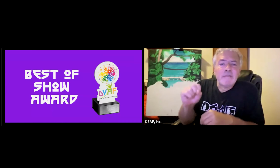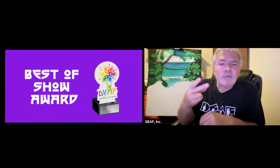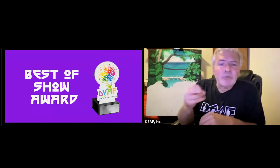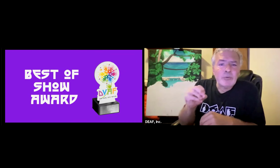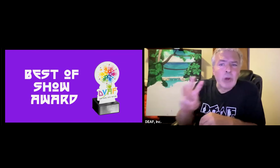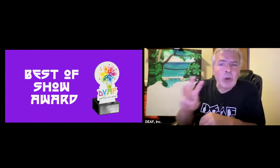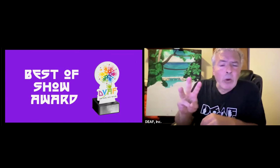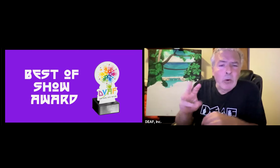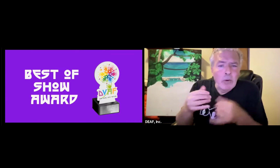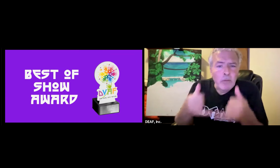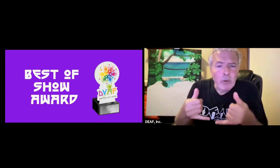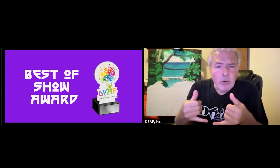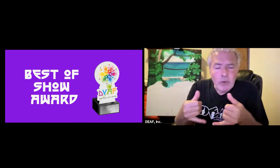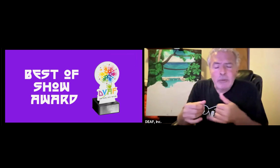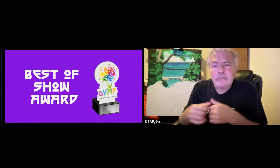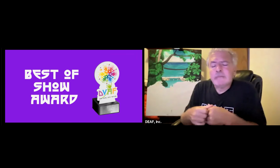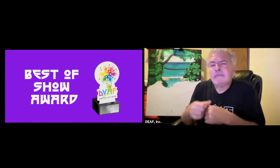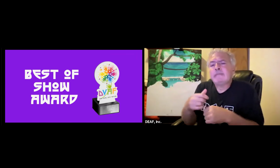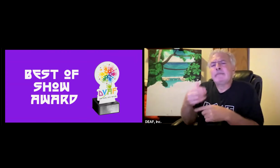Best of show.